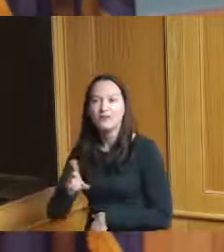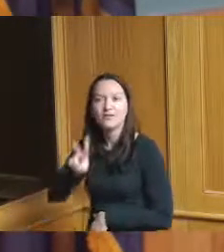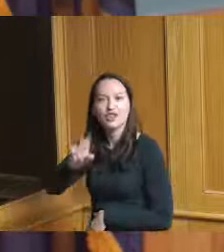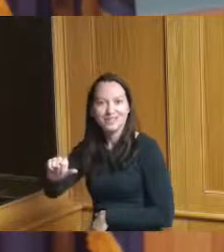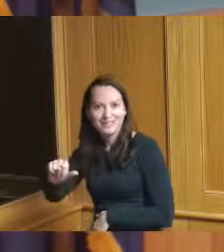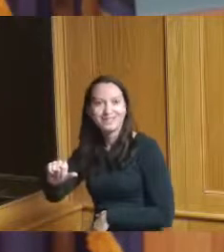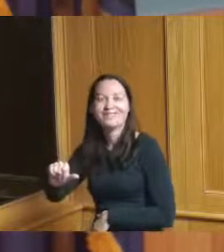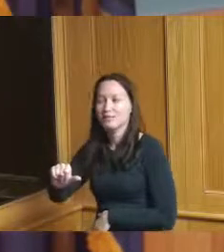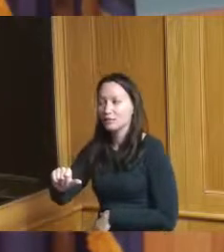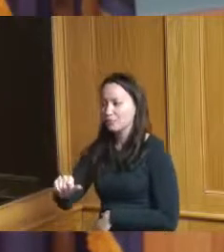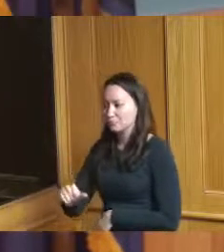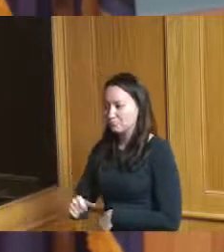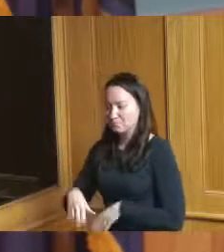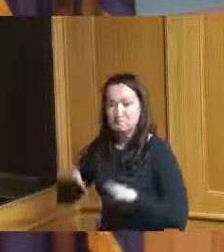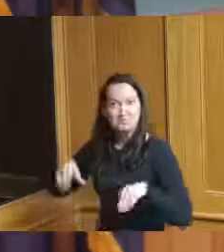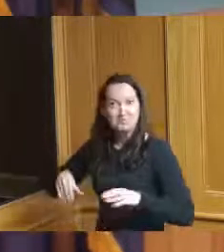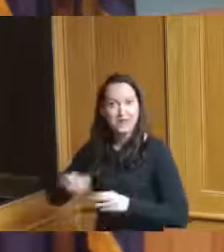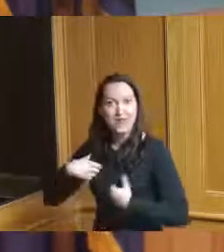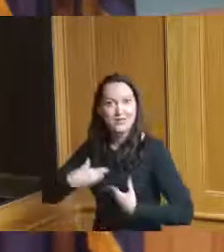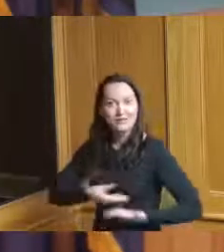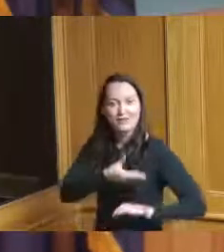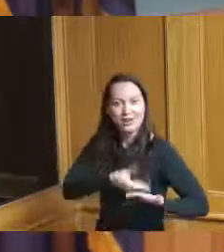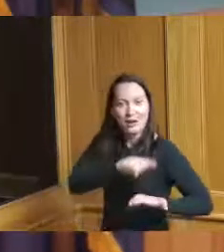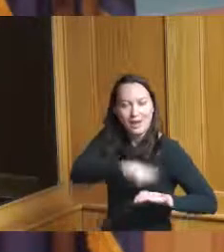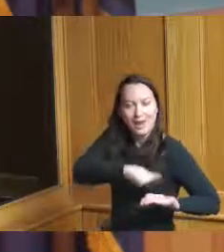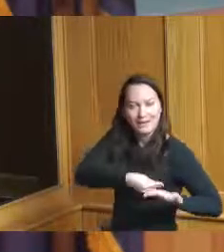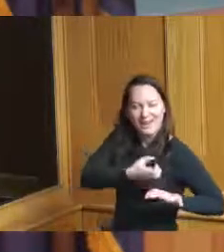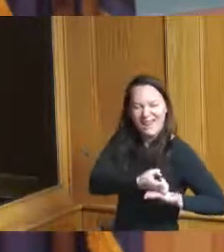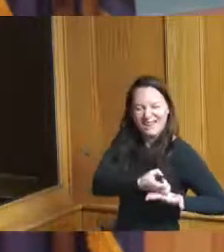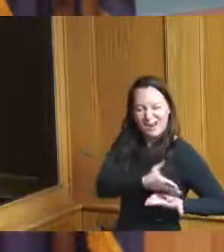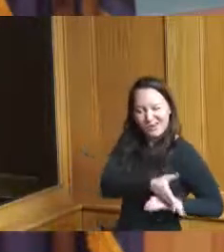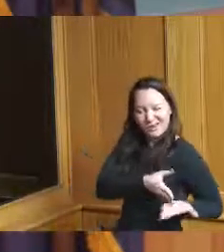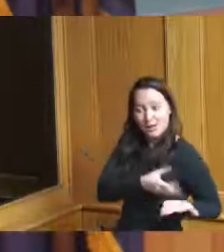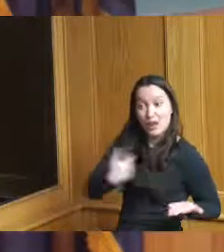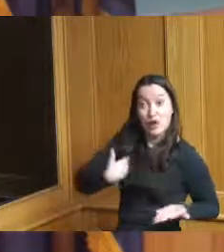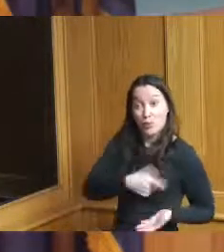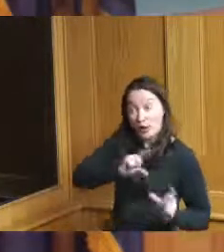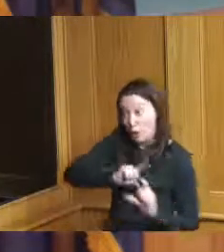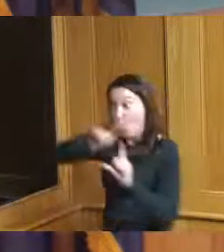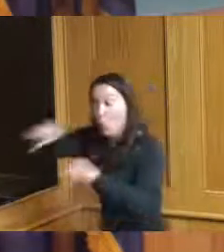but what they did have was the economic piece with it and when we go out we've got the economics and